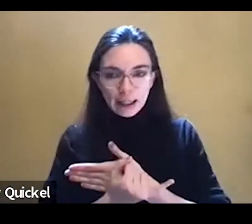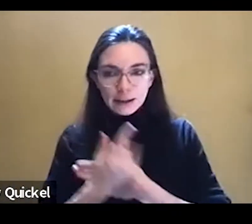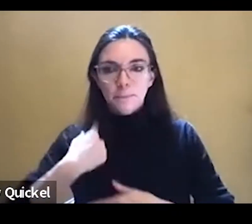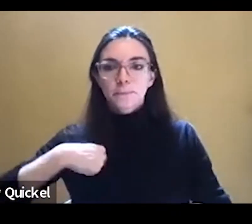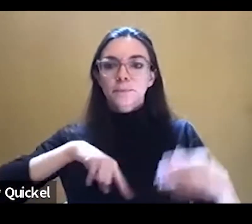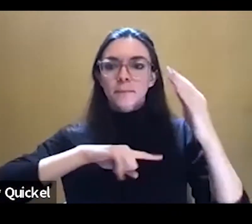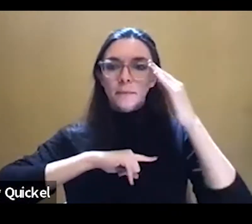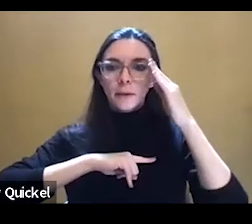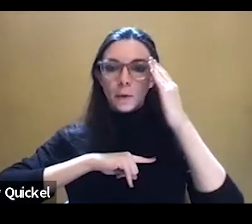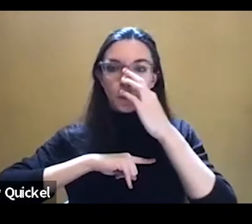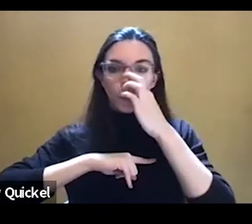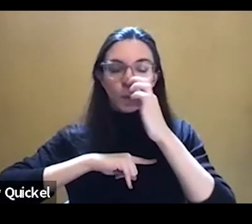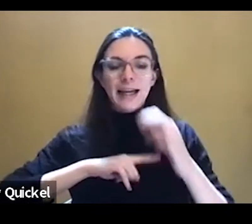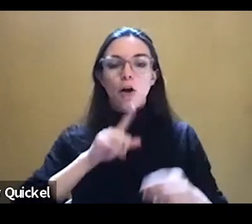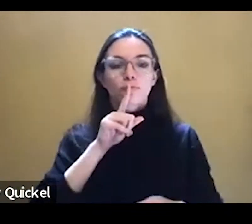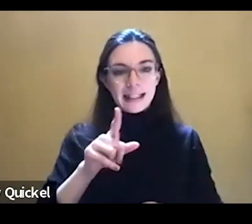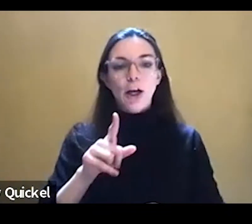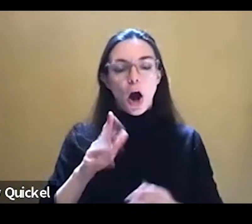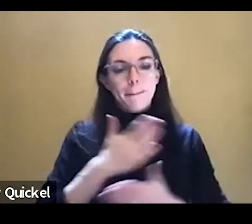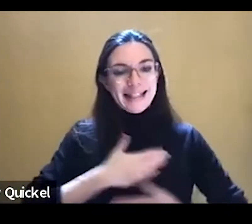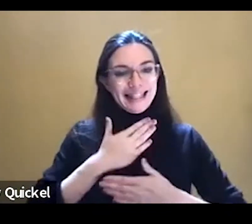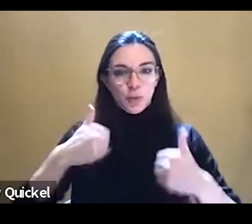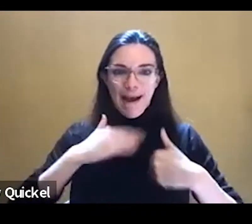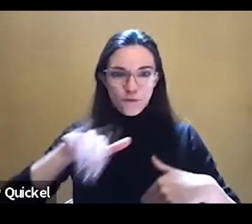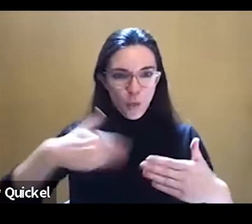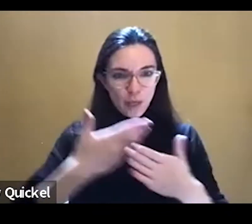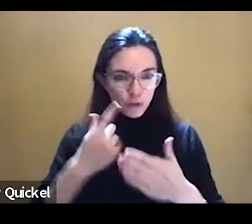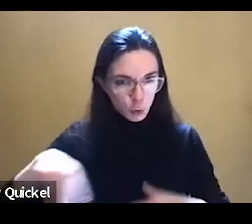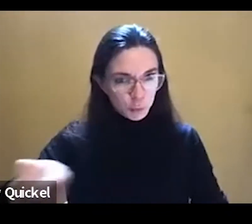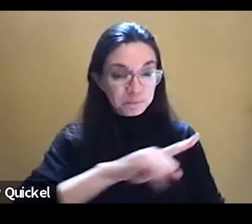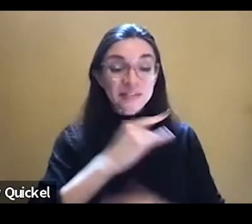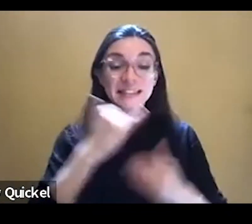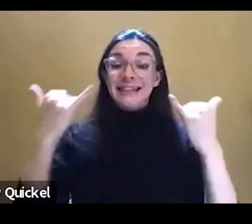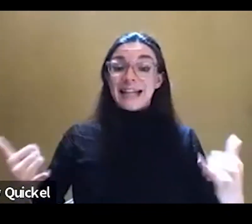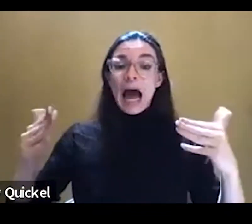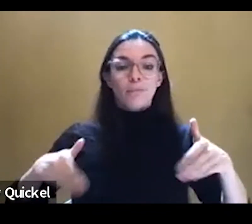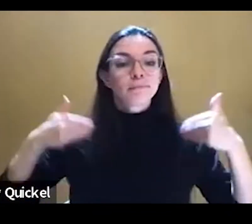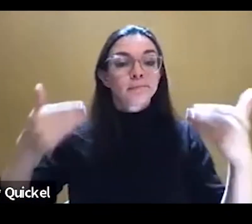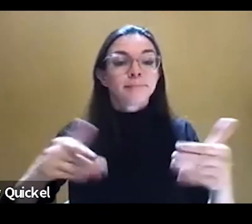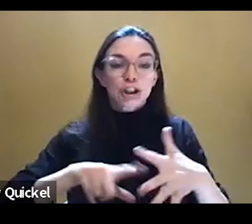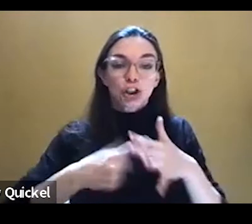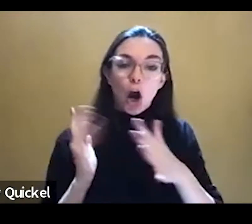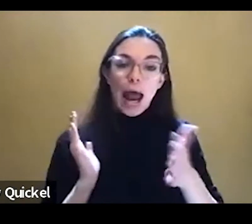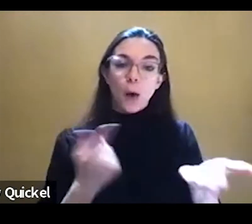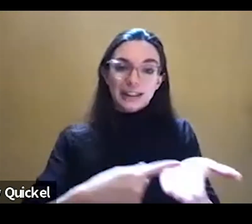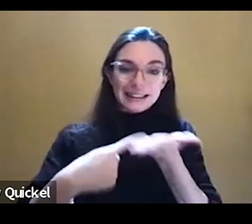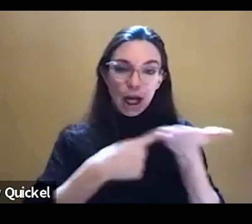We are so pleased to have you all. Well, let's begin our discussion at beginning. That's why I would like to